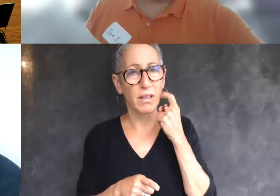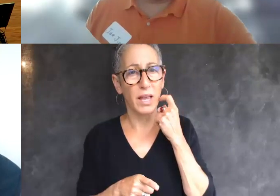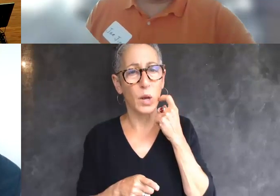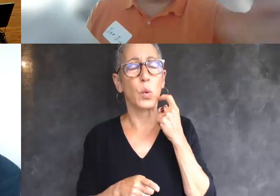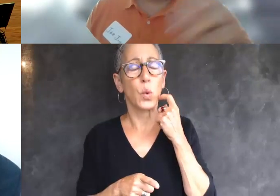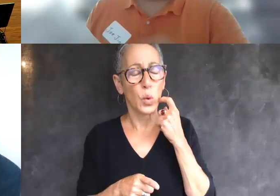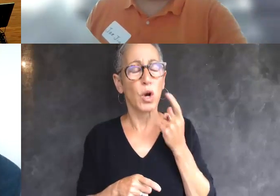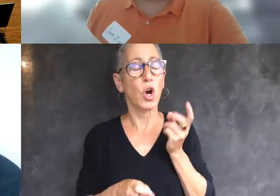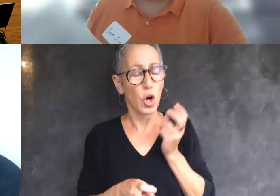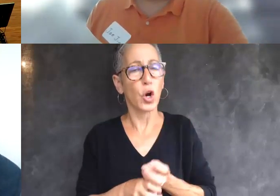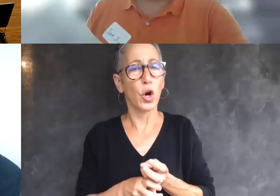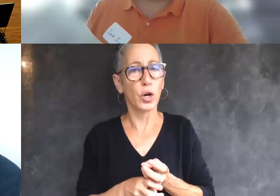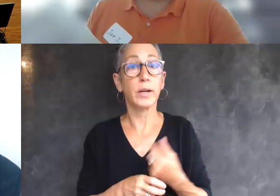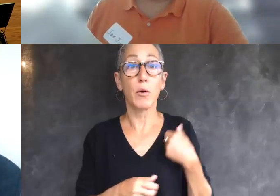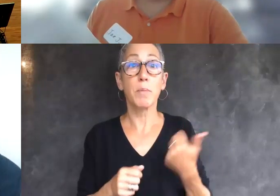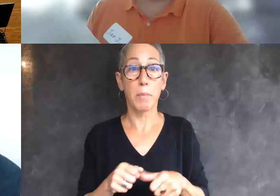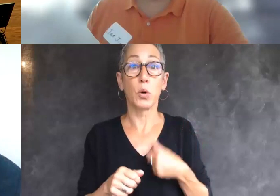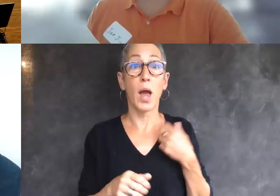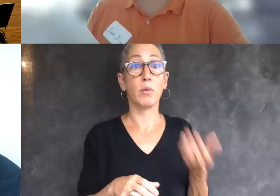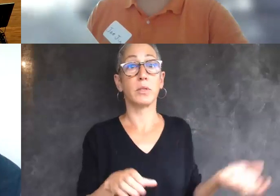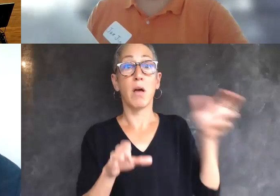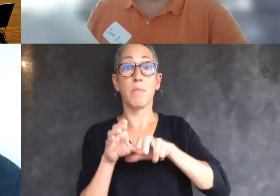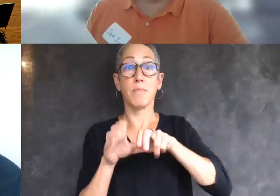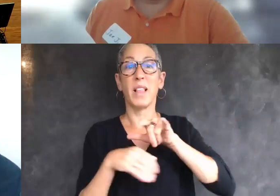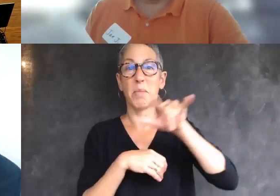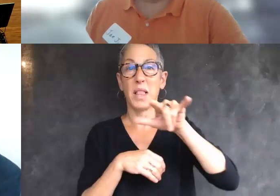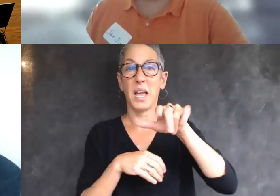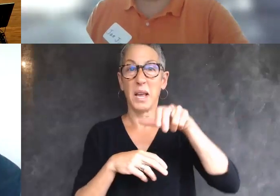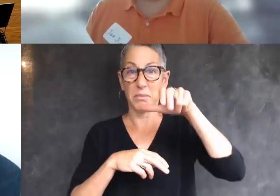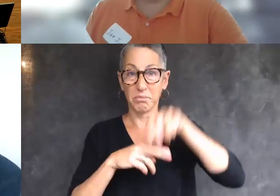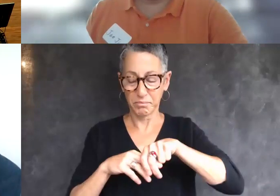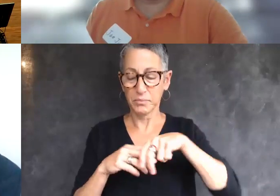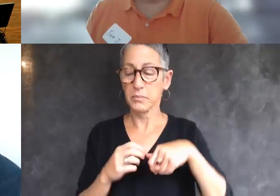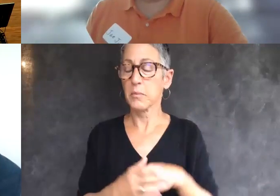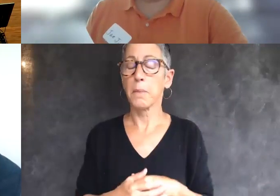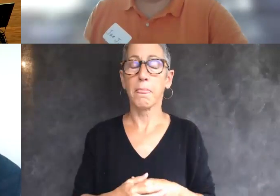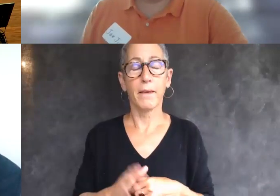And so I remember being on a plane and being asked, this is kind of an example of